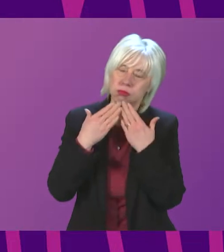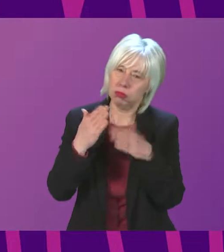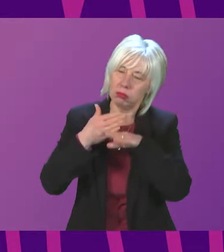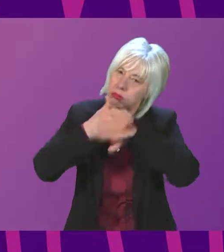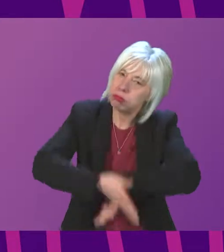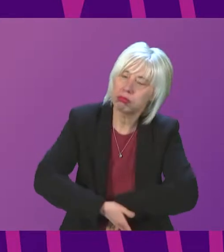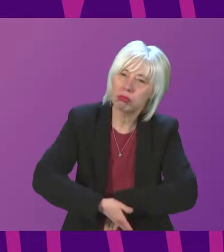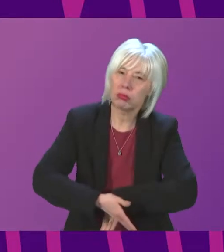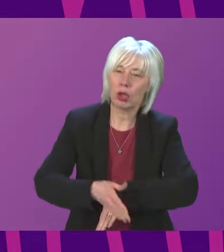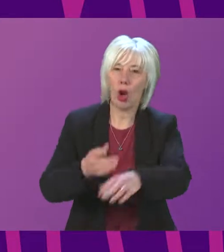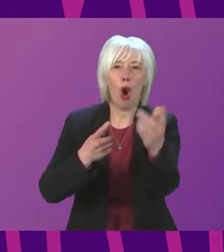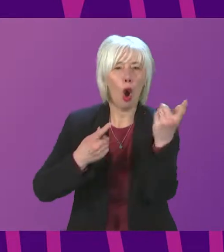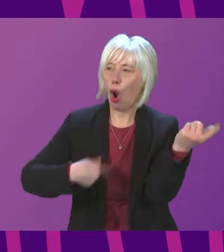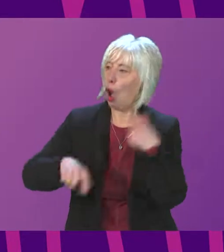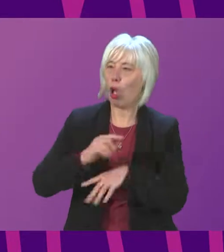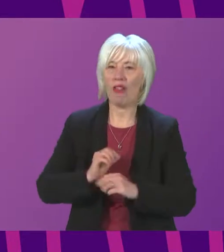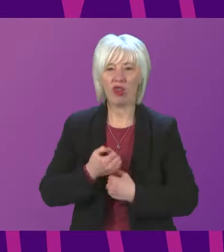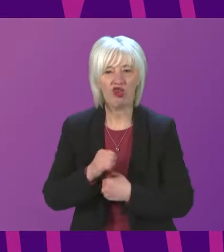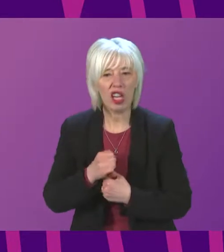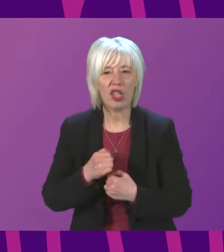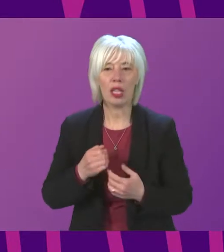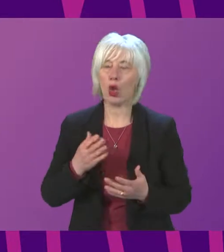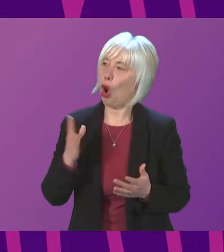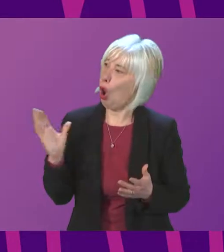We all feel frustrated, and we all feel that we want to act.